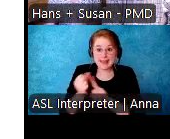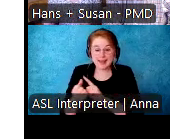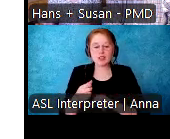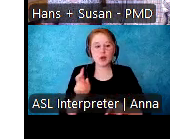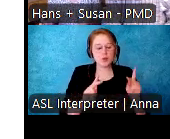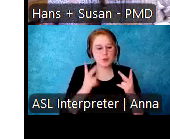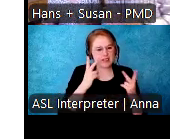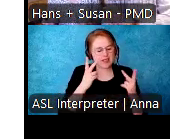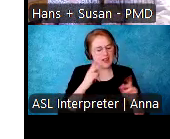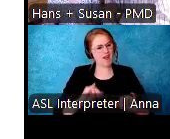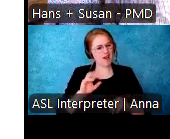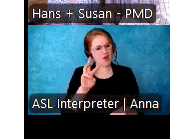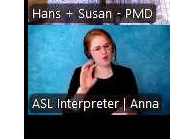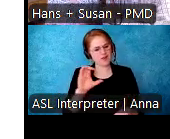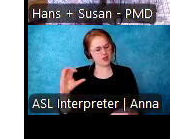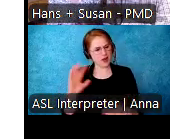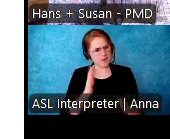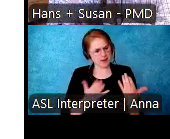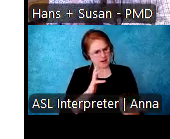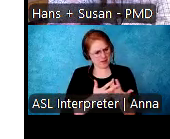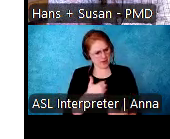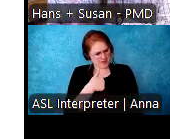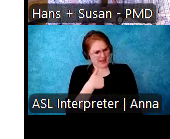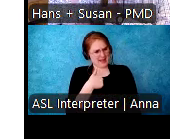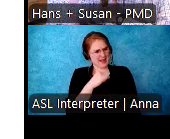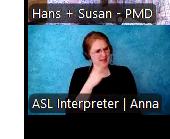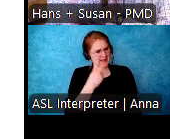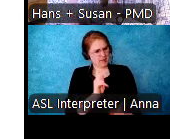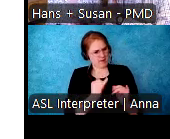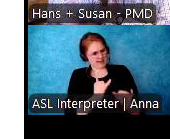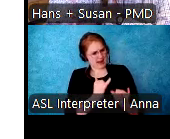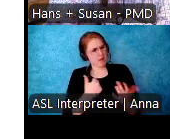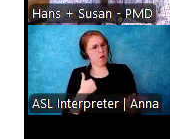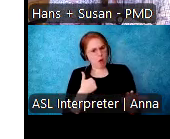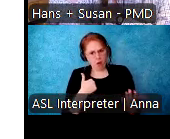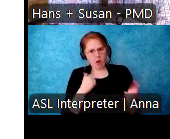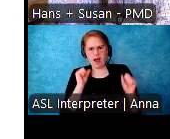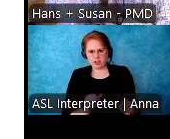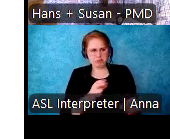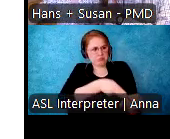to know WisCaregiver Careers might be right for them. There's a caregiver like them in our advertisements.